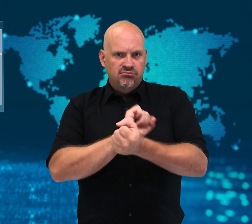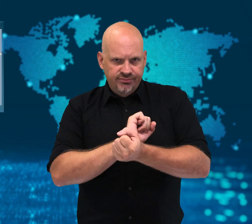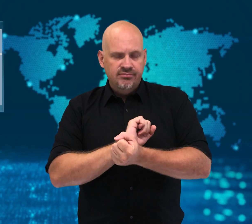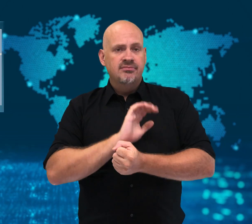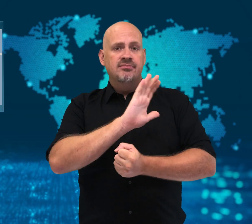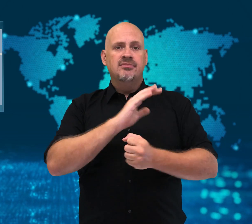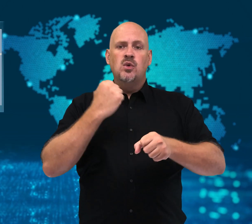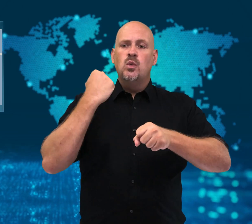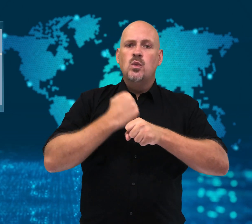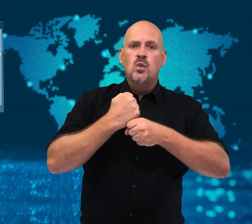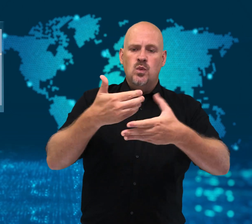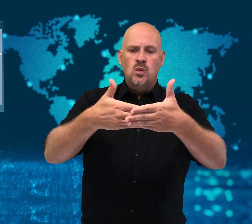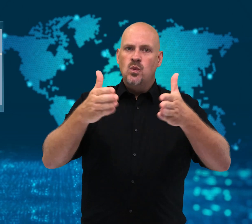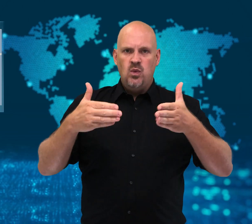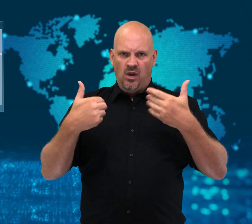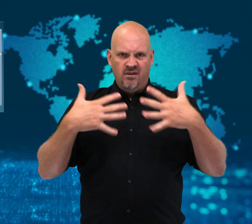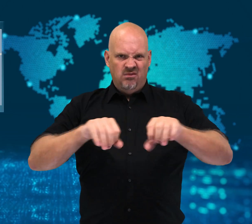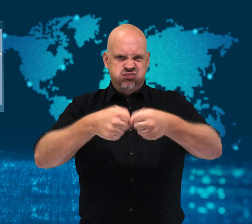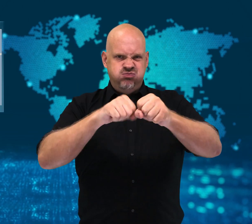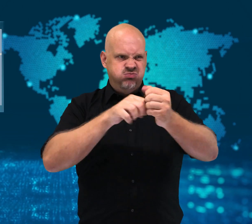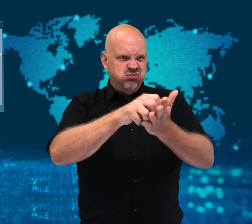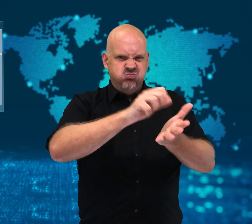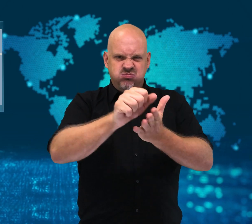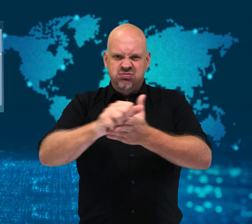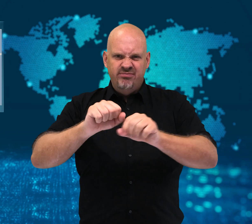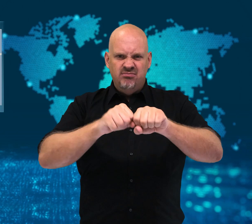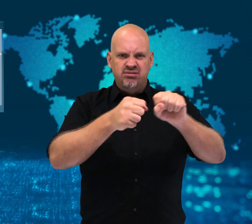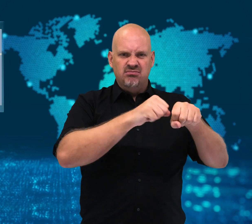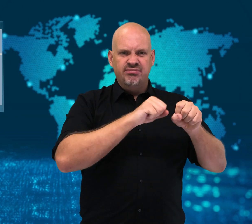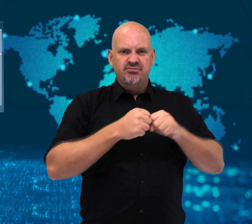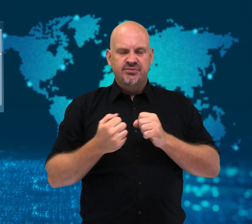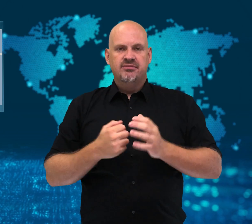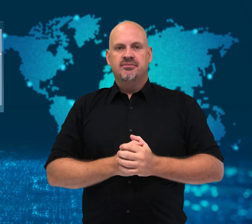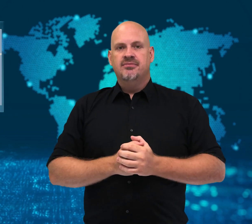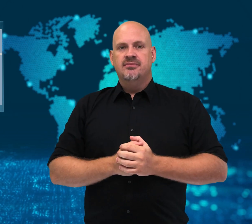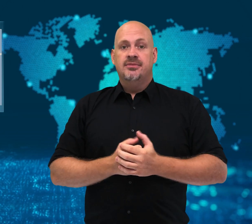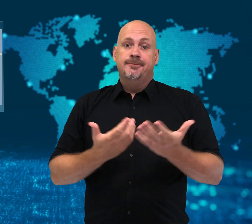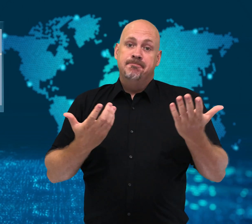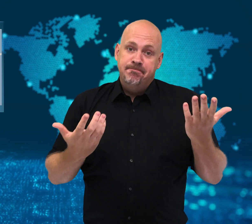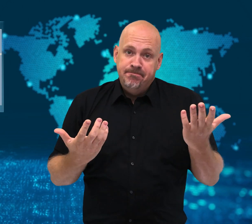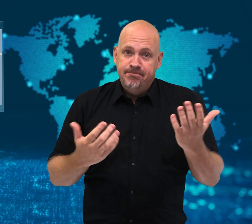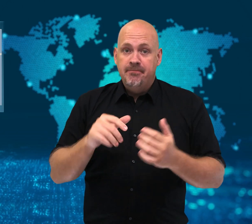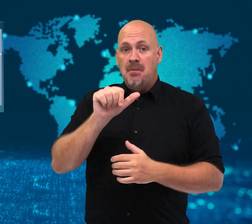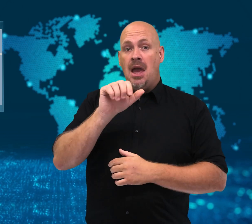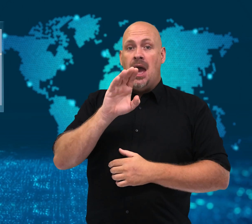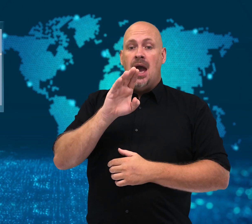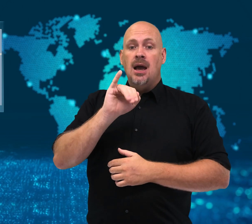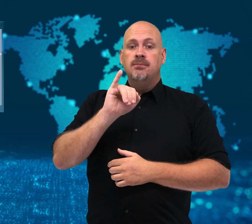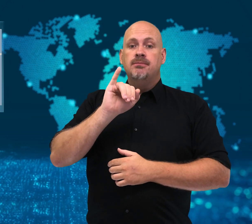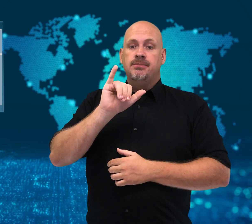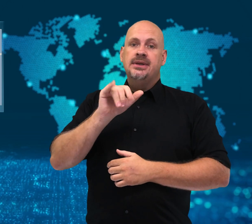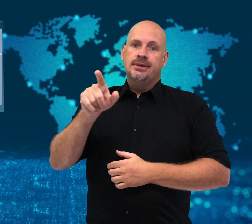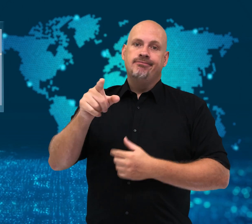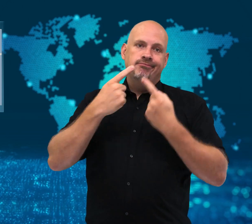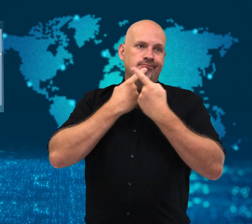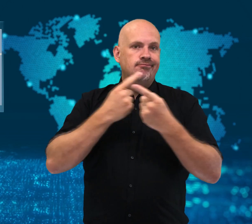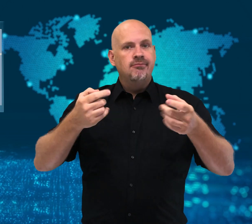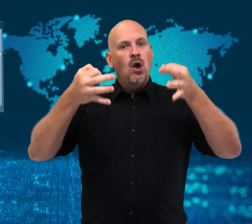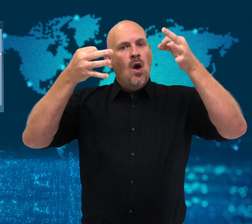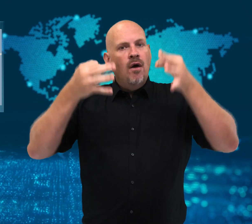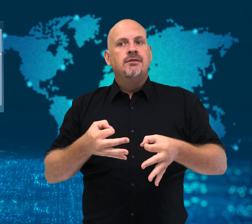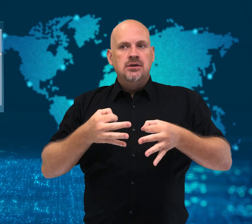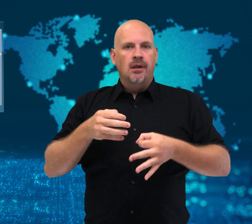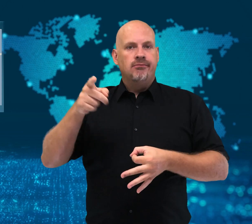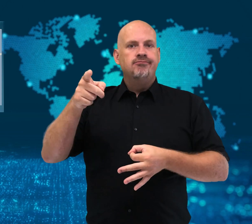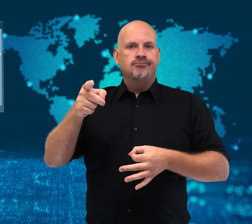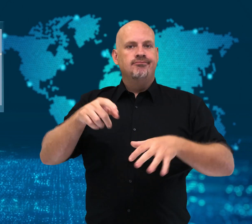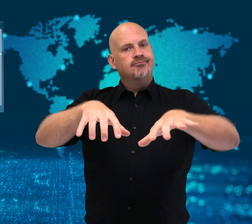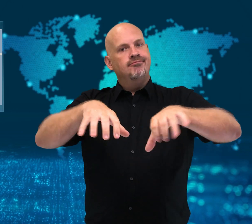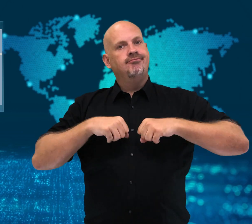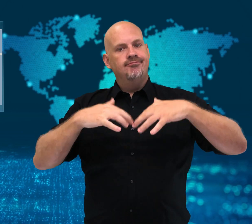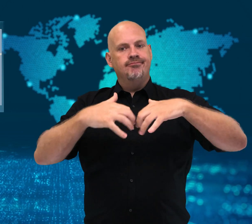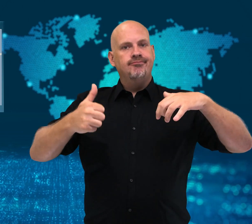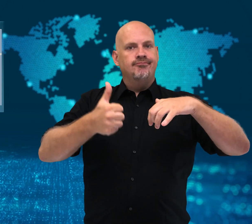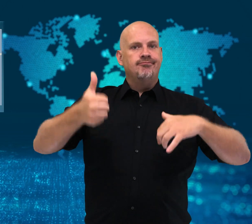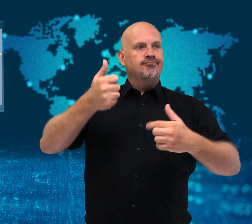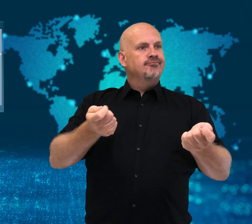They said their candidates were arrested and their offices vandalized.